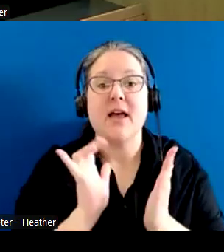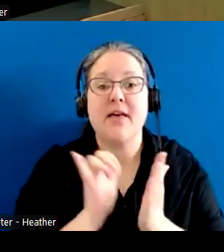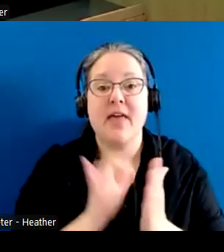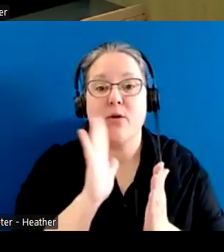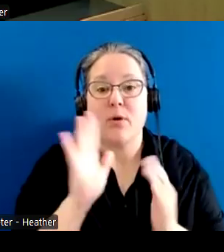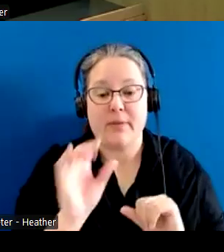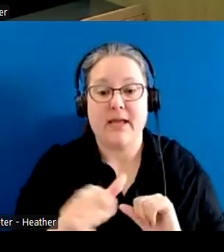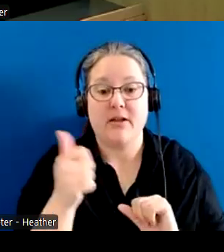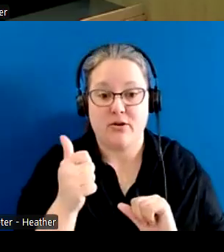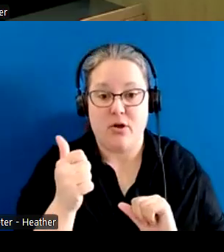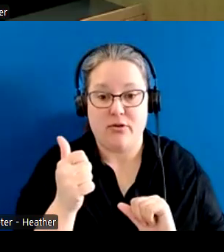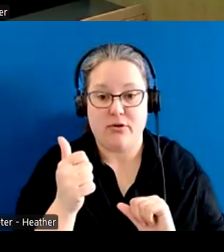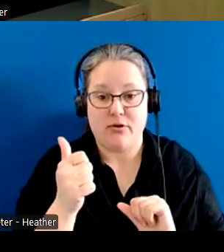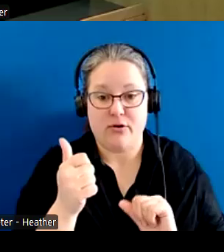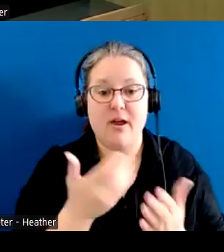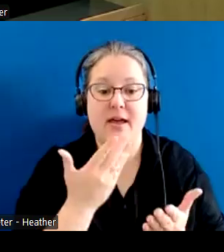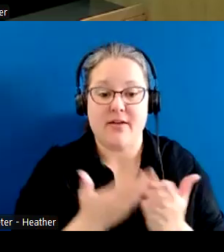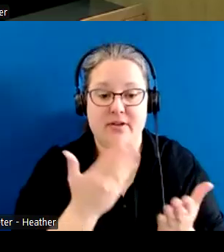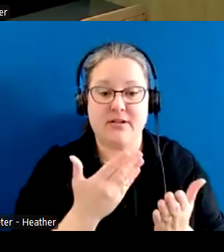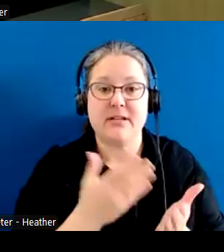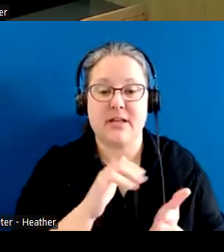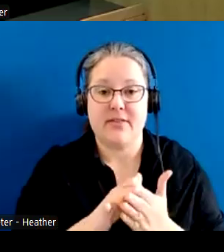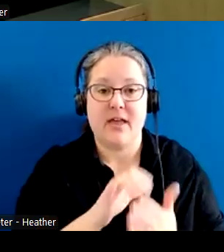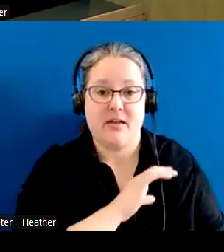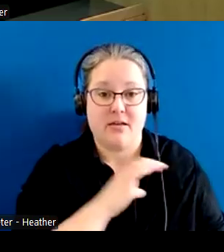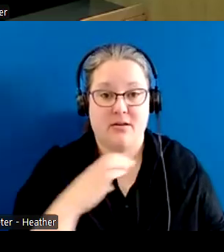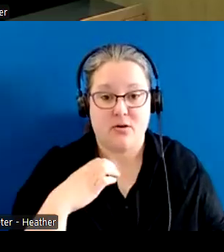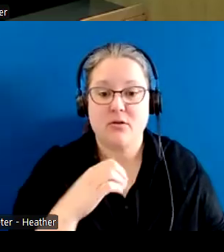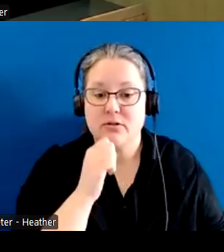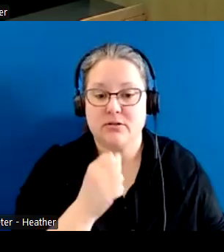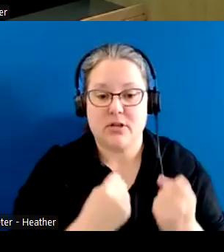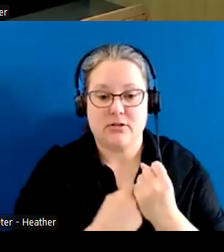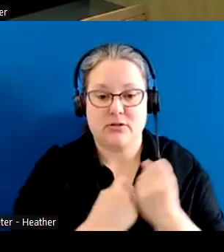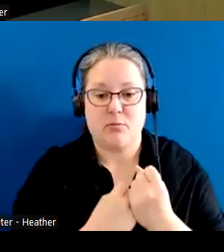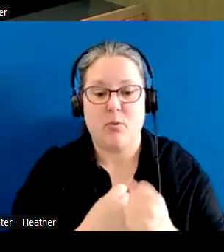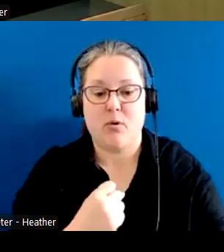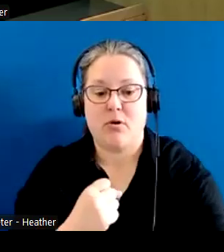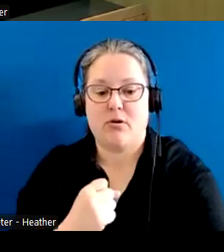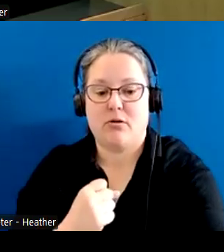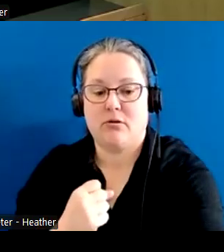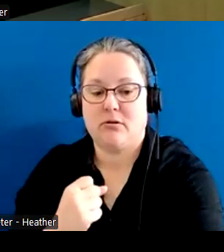another, you know, kind of evidence that NI that that Congress is not in support of what RFK and J